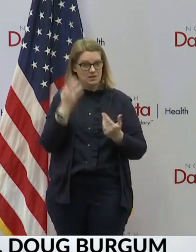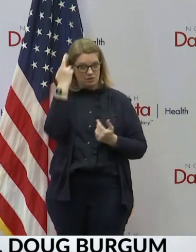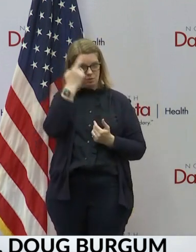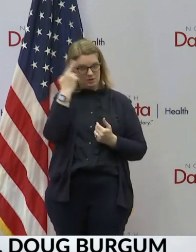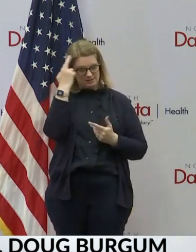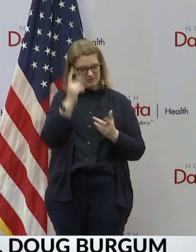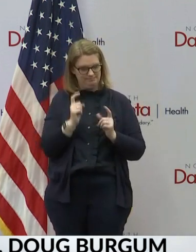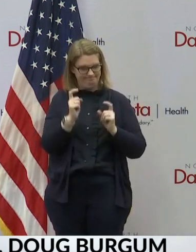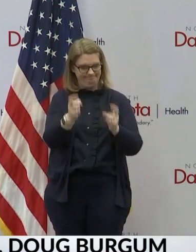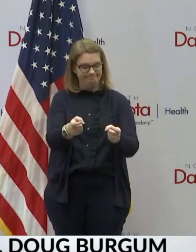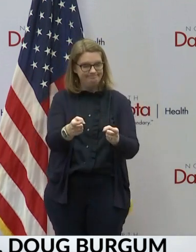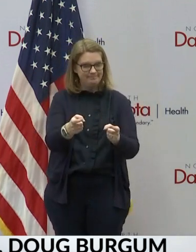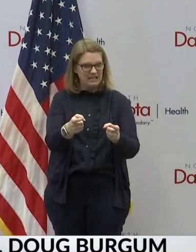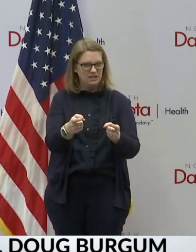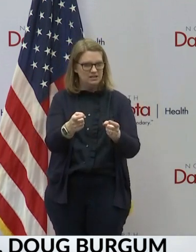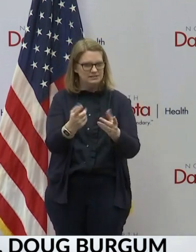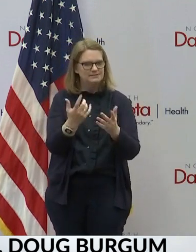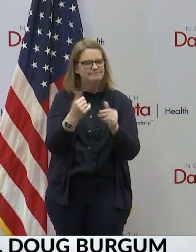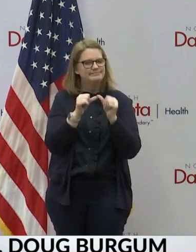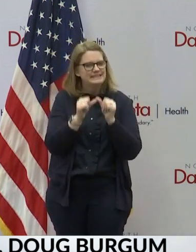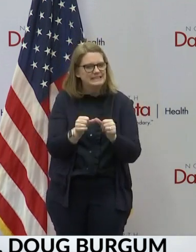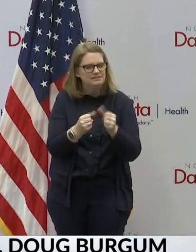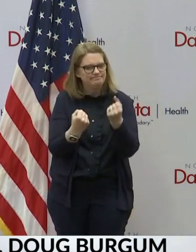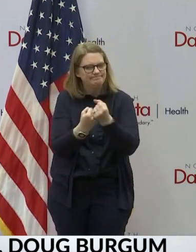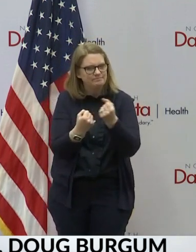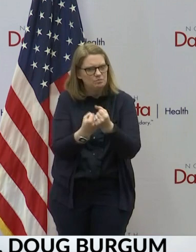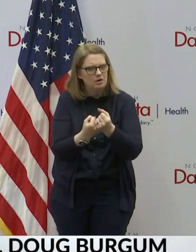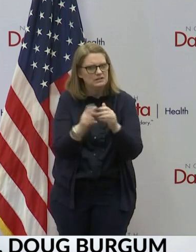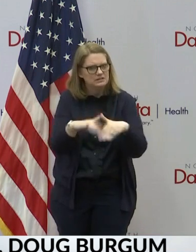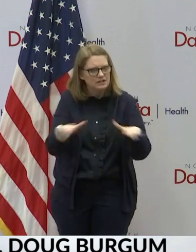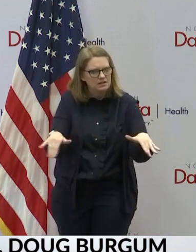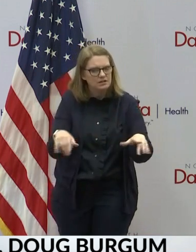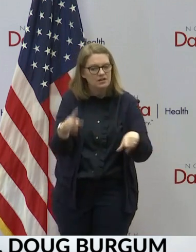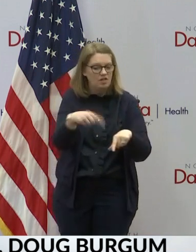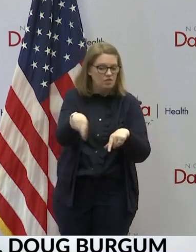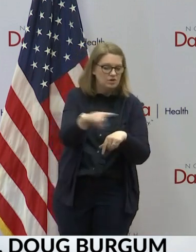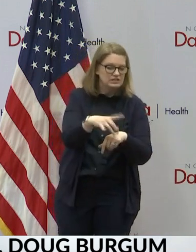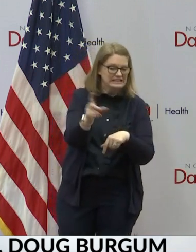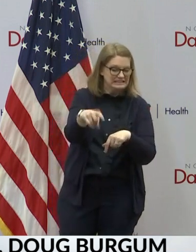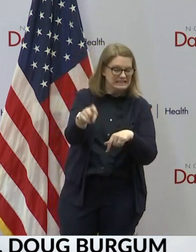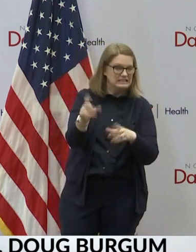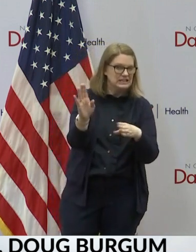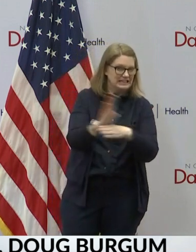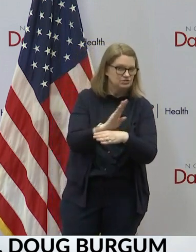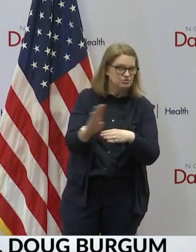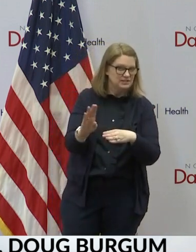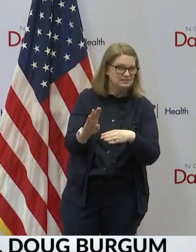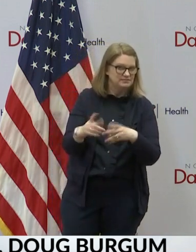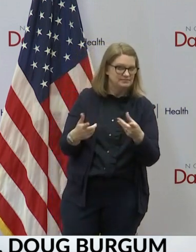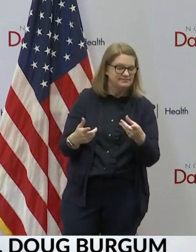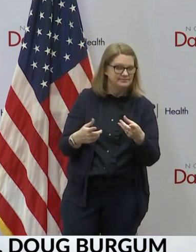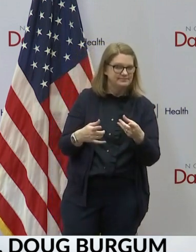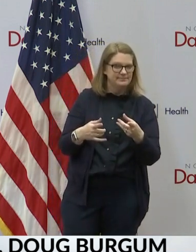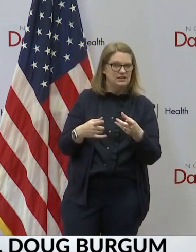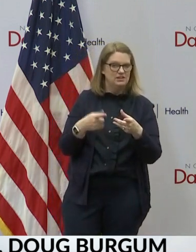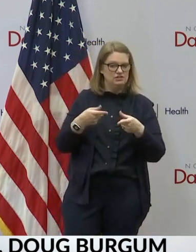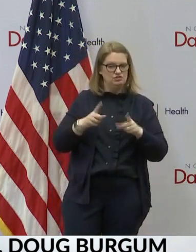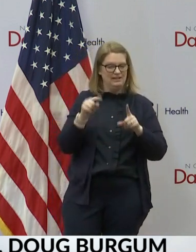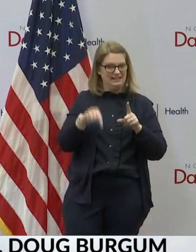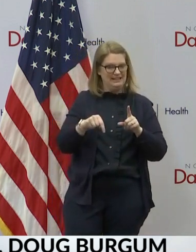HEALTH RECOMMENDATIONS. WHEN WE ANNOUNCED THE OPERATING RECOMMENDATIONS, THAT THAT WAS TO SUSTAIN CHILD CARE SERVICES,